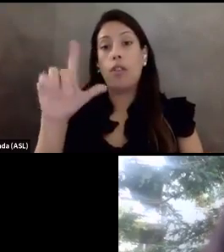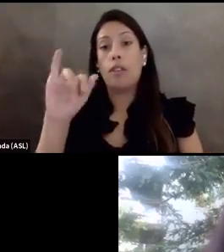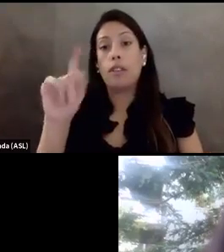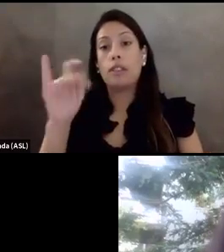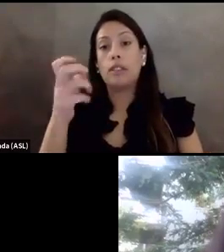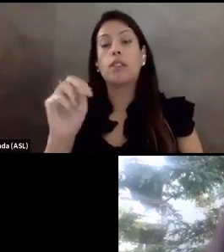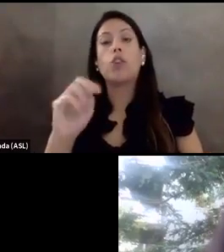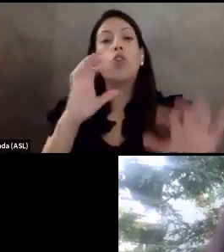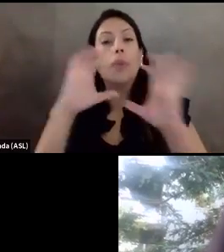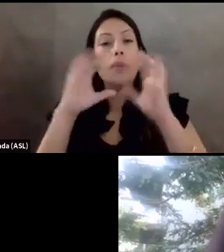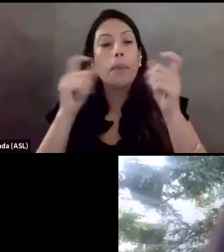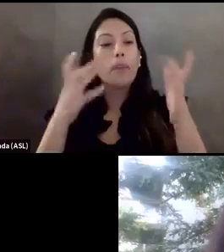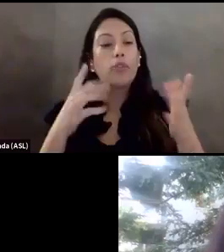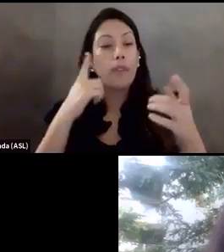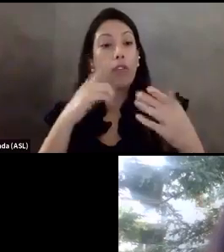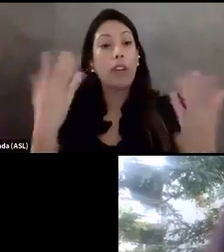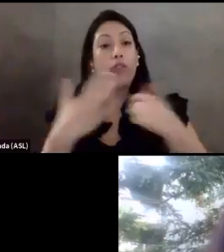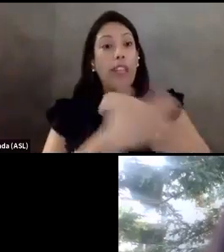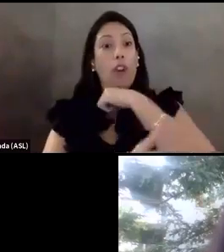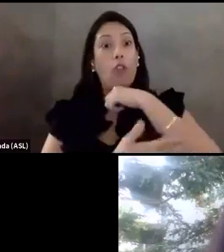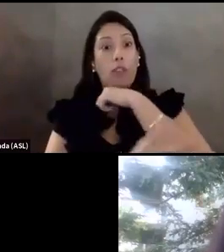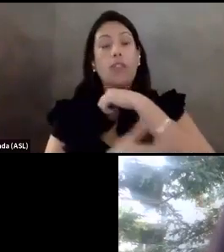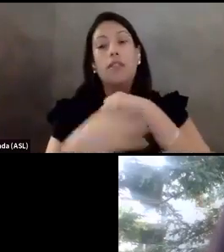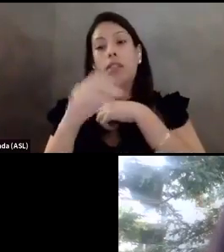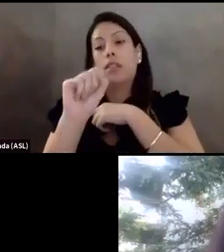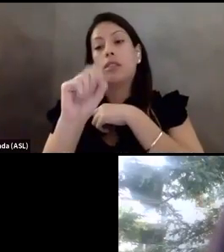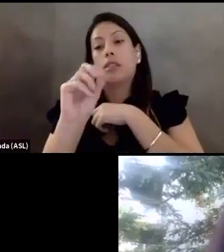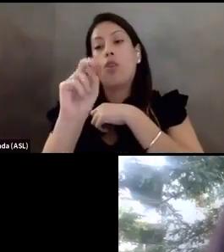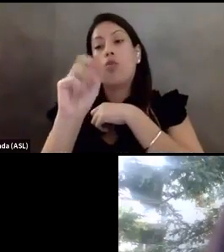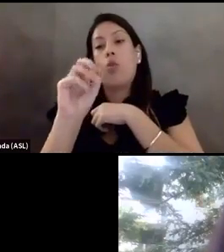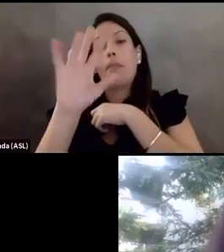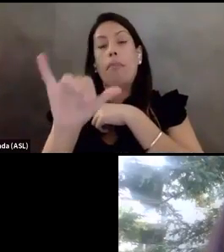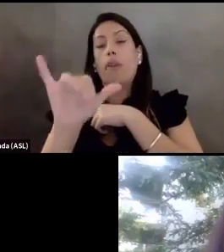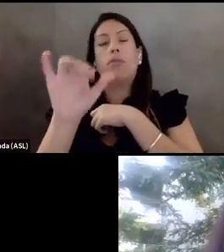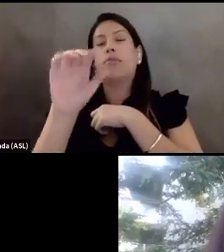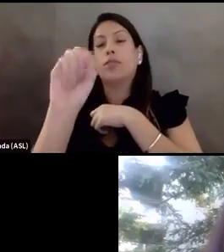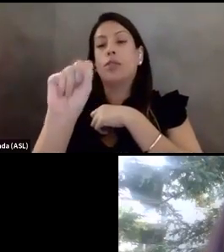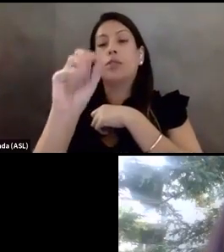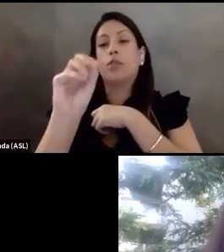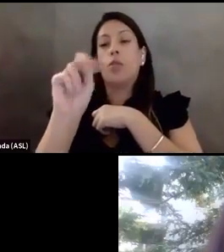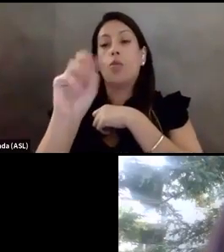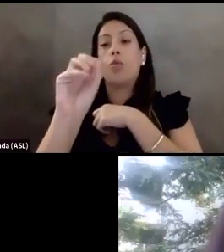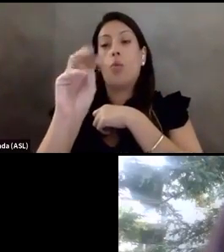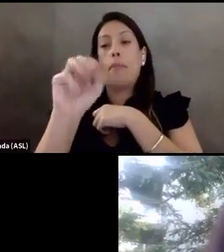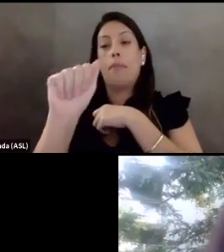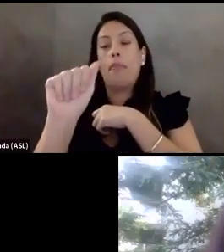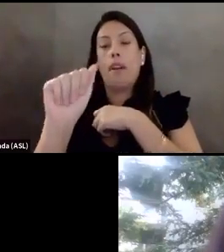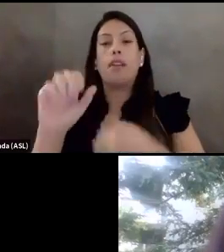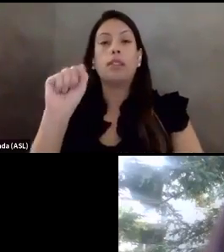And this is our COVID update for Wednesday, October twenty eight. I just want to remind everyone that this